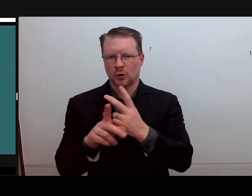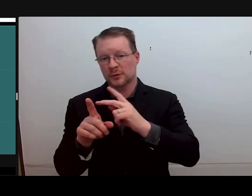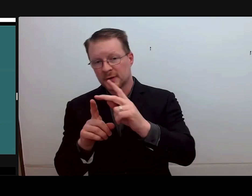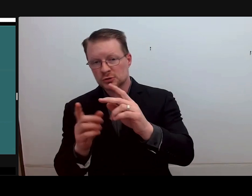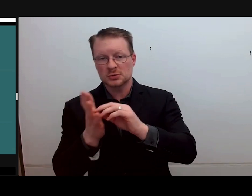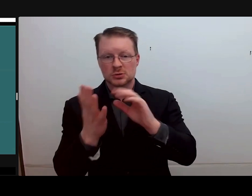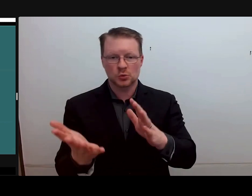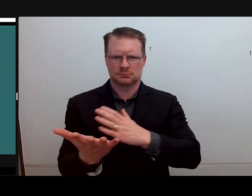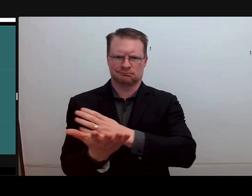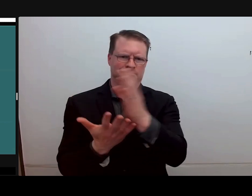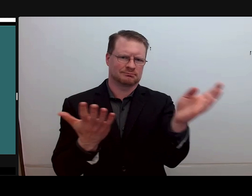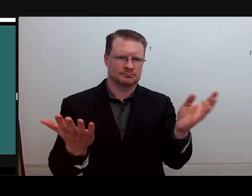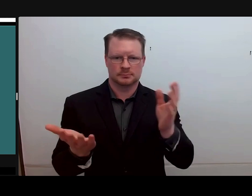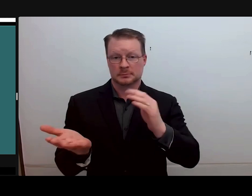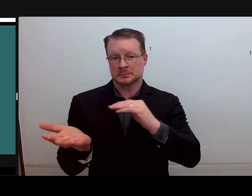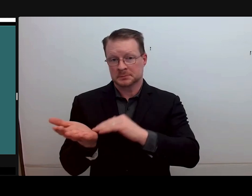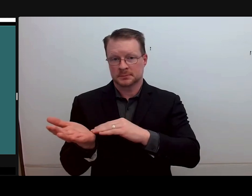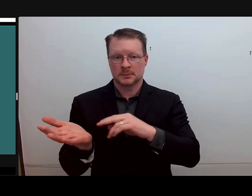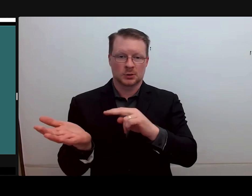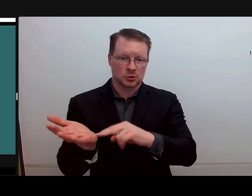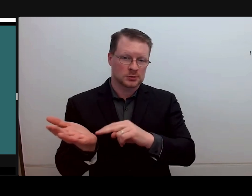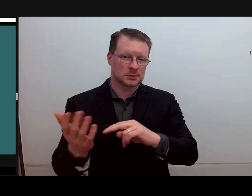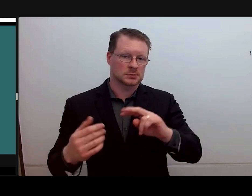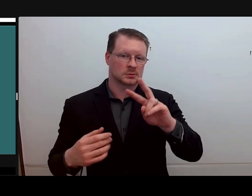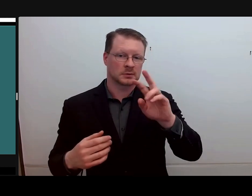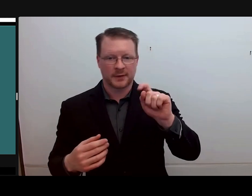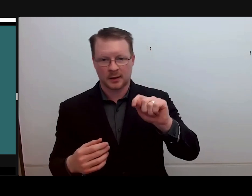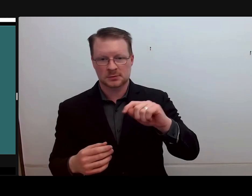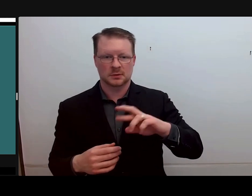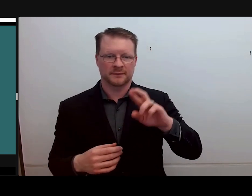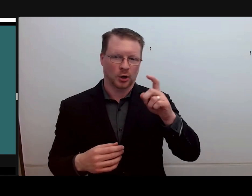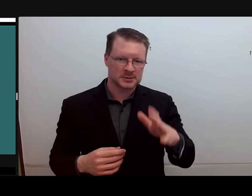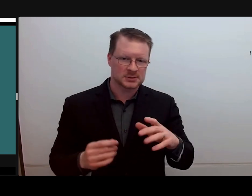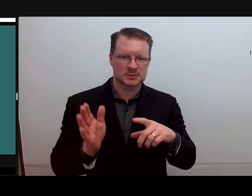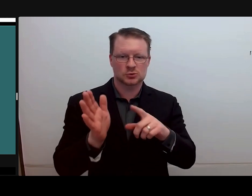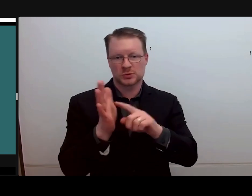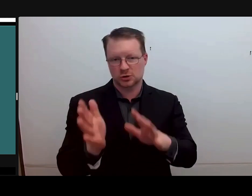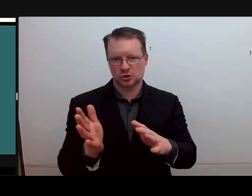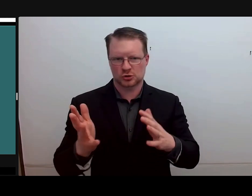Losses. We are deaf and hard-of-hearing healthcare professionals across a number of healthcare fields, doctors, nurses,